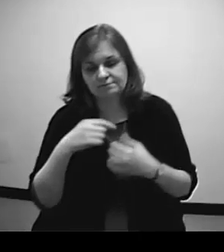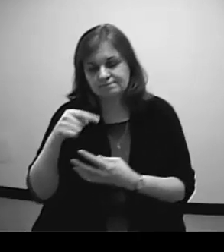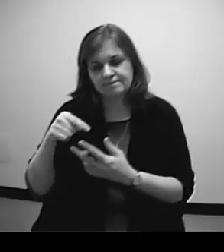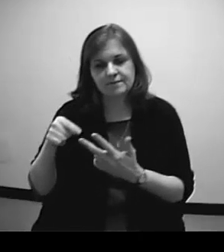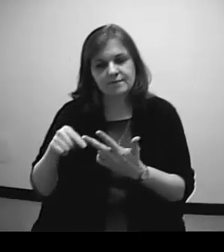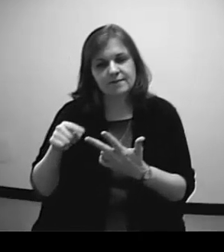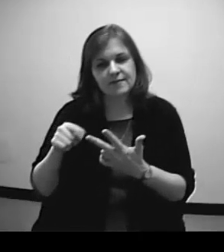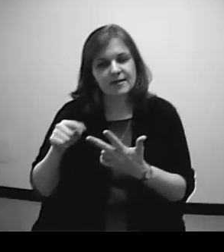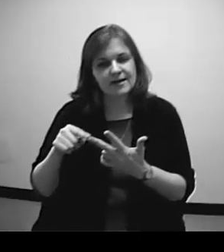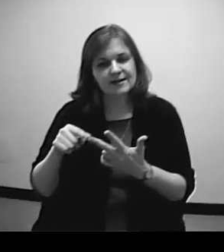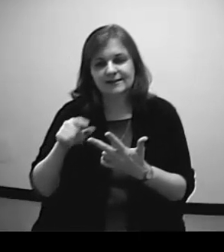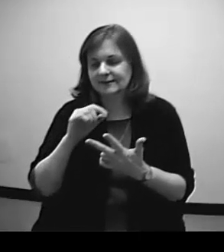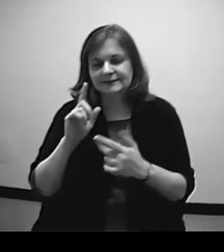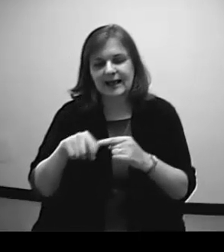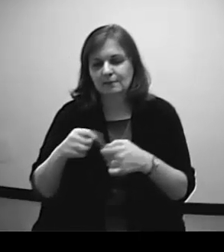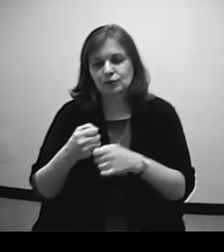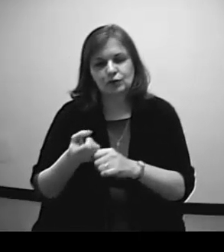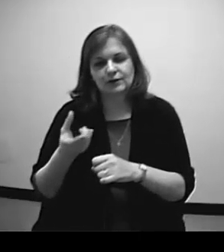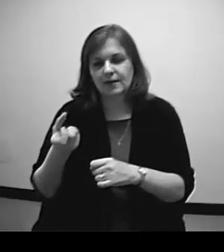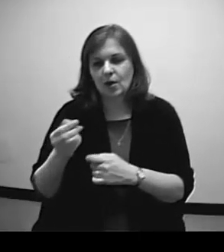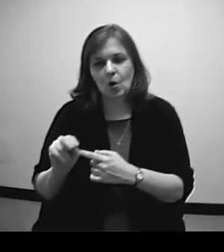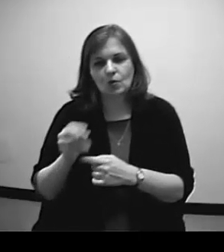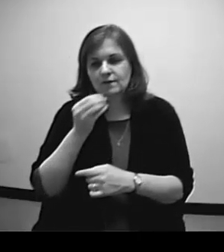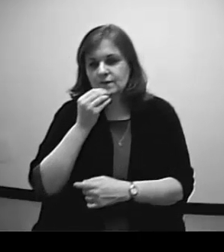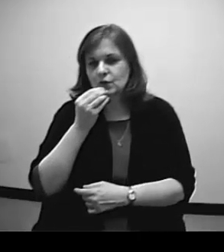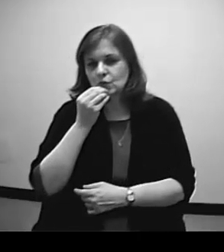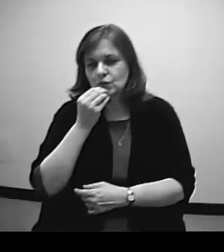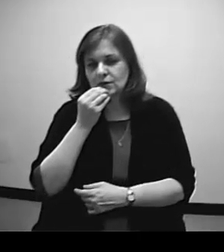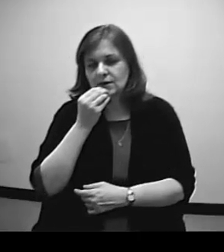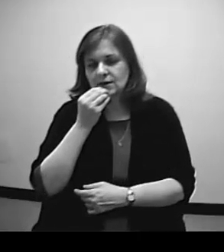these are not organisms that can produce their own food - when we say that the organism is feeding on something